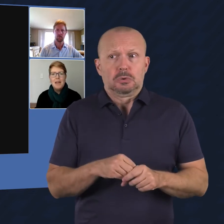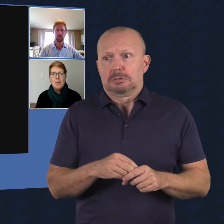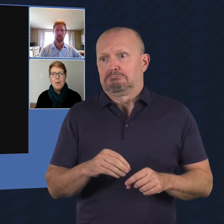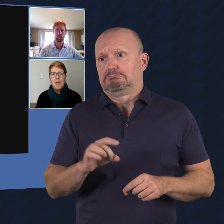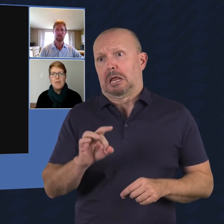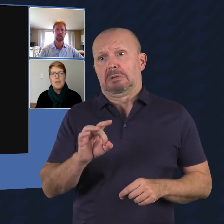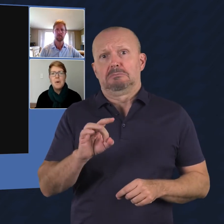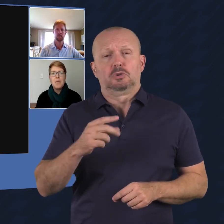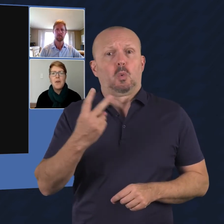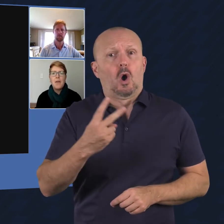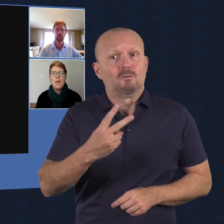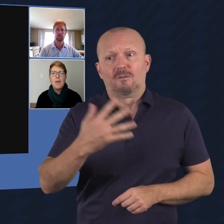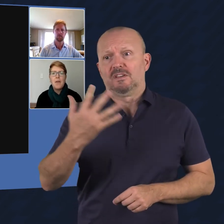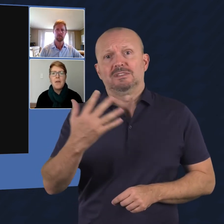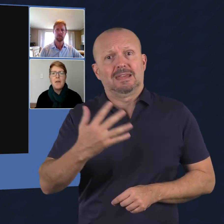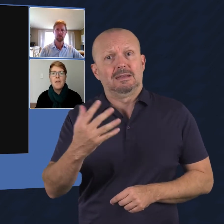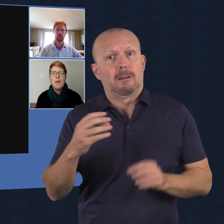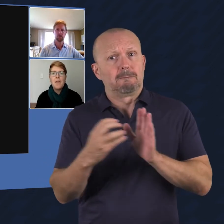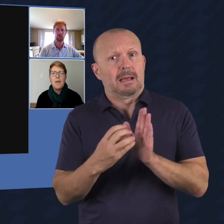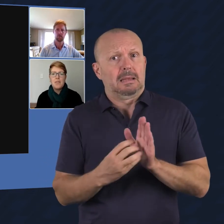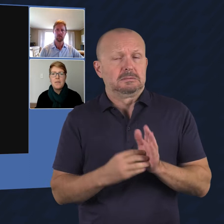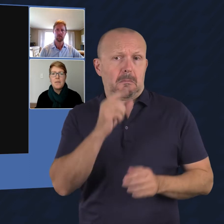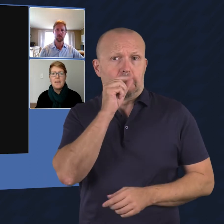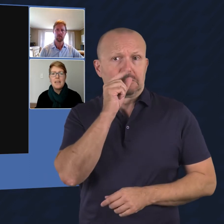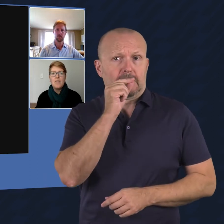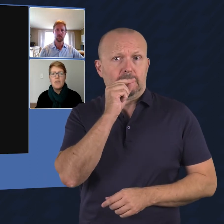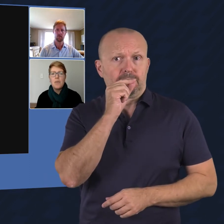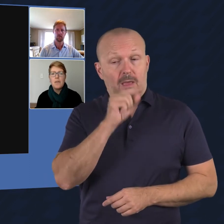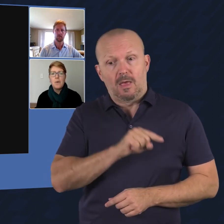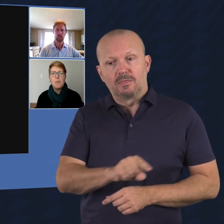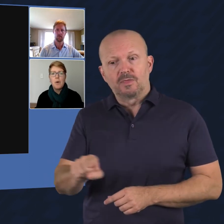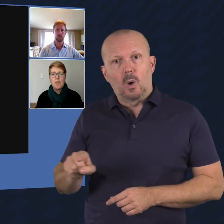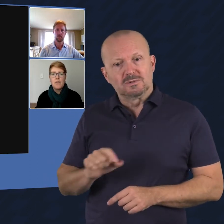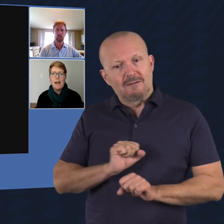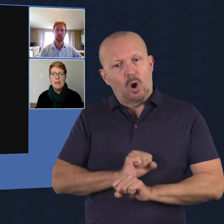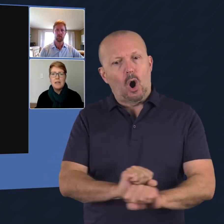Moreover, most DAWs are proprietary applications, each using its own project file,